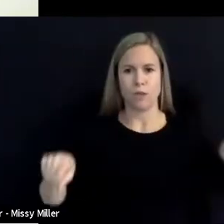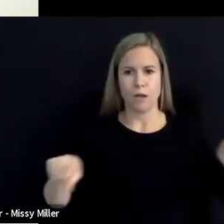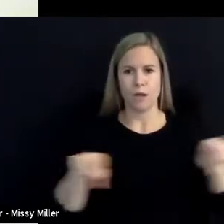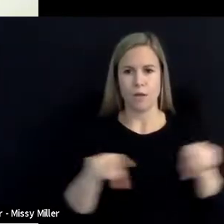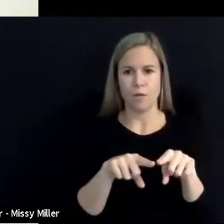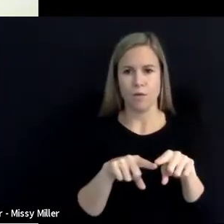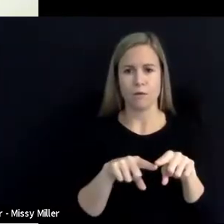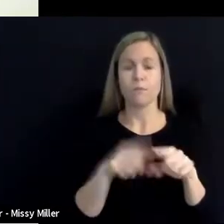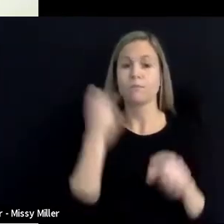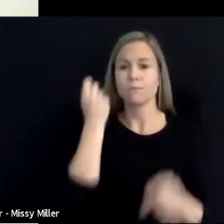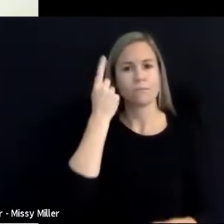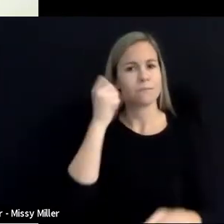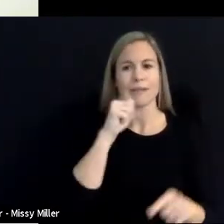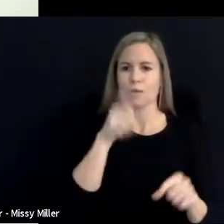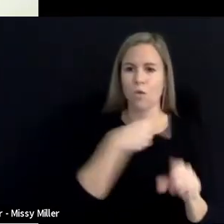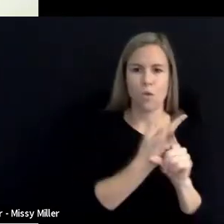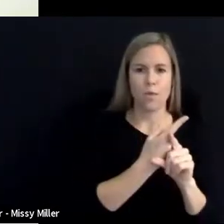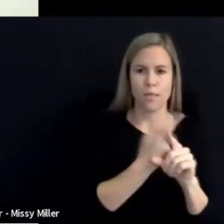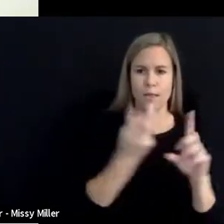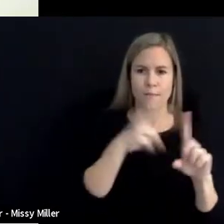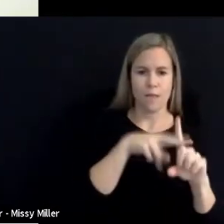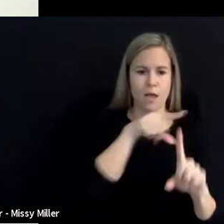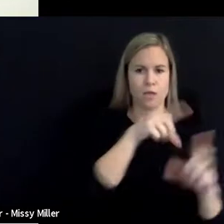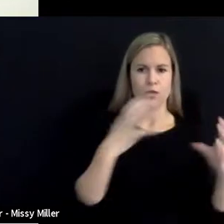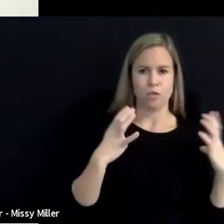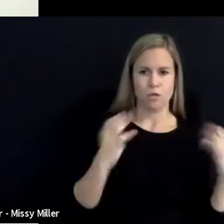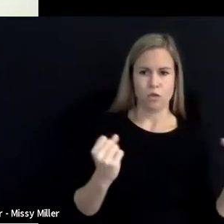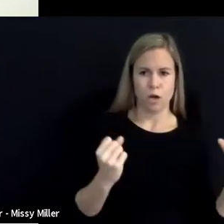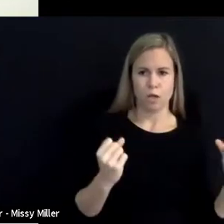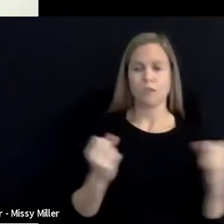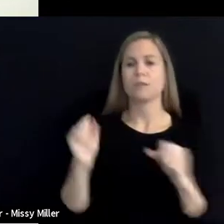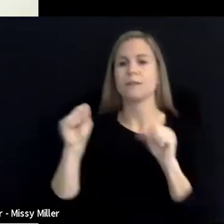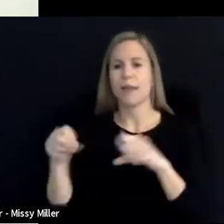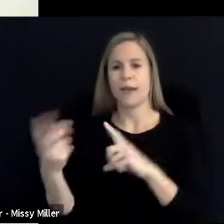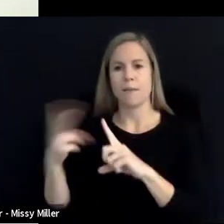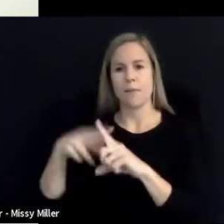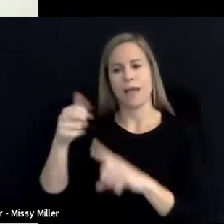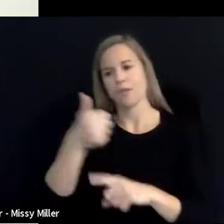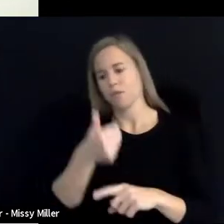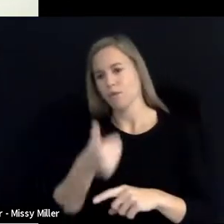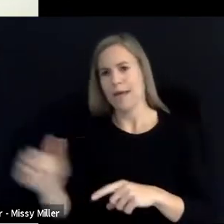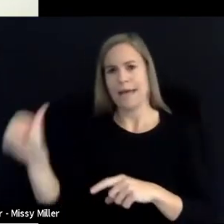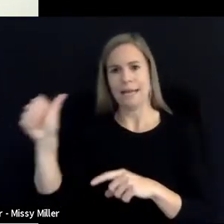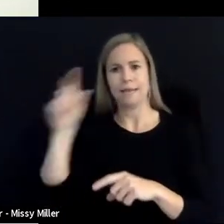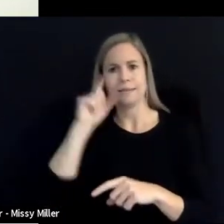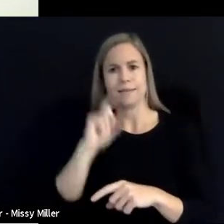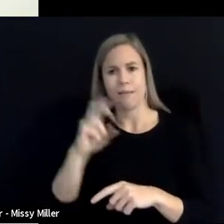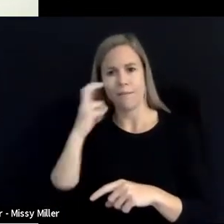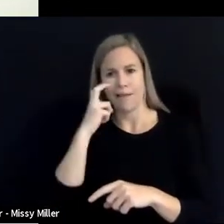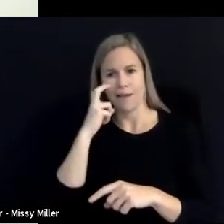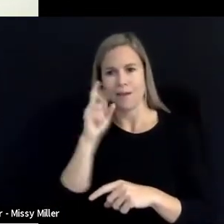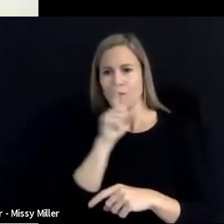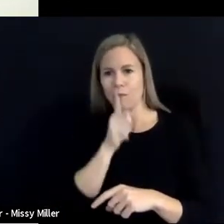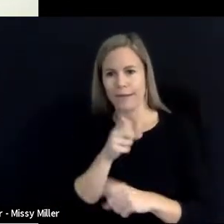it applies to, I think, most kids who are deaf-blind, because they typically have other things going on